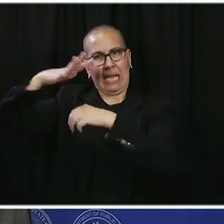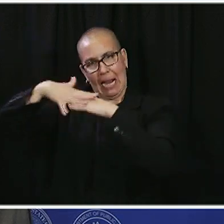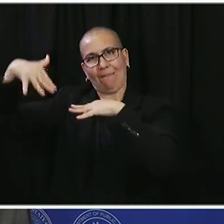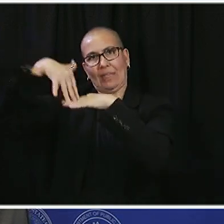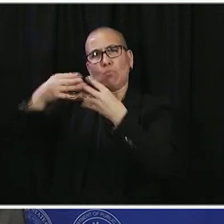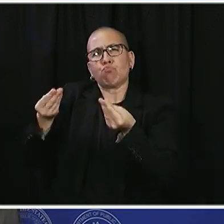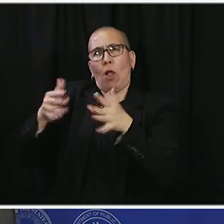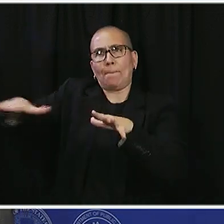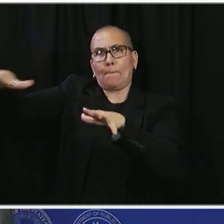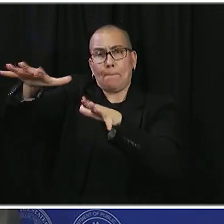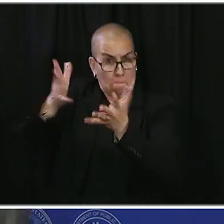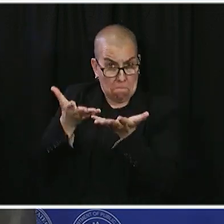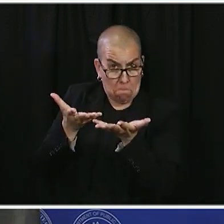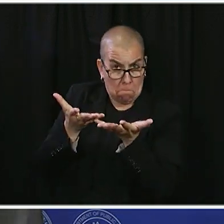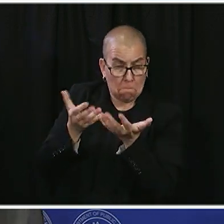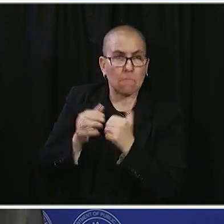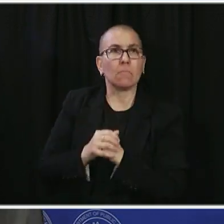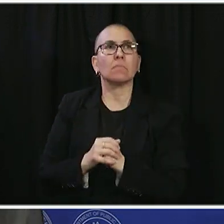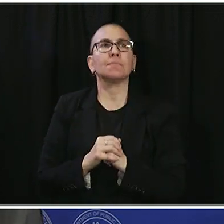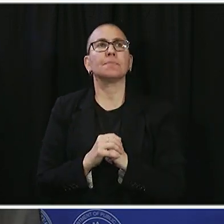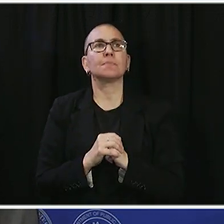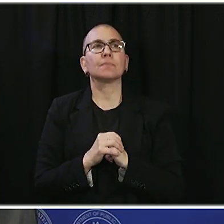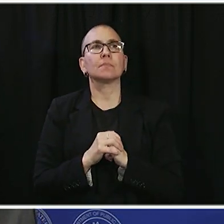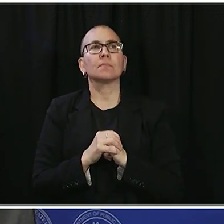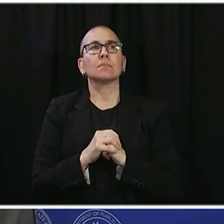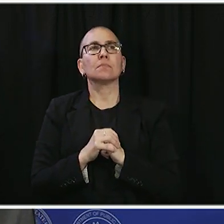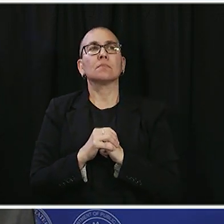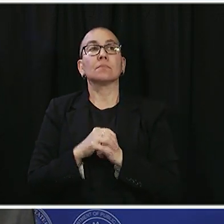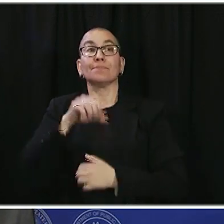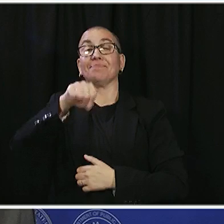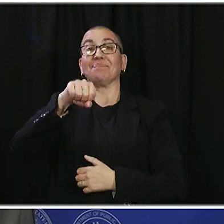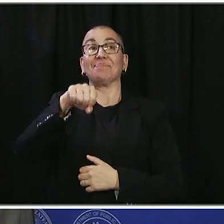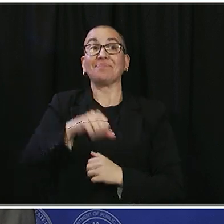≫ YEAH, WELL, THANK YOU, DAVE. THIS IS A REALLY GOOD QUESTION. MINNESOTA